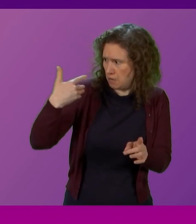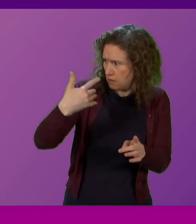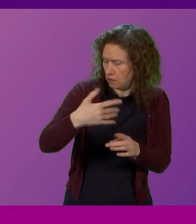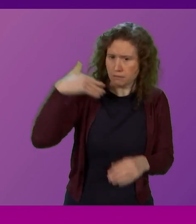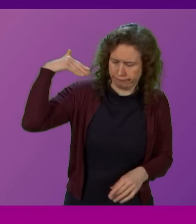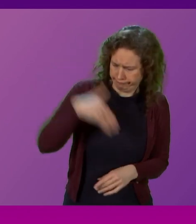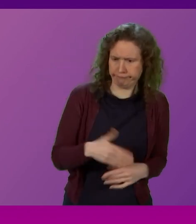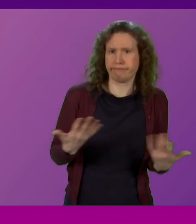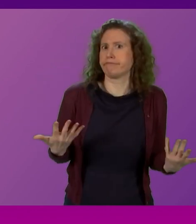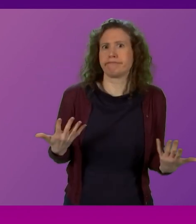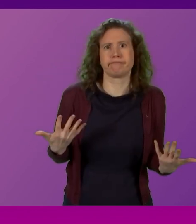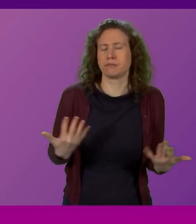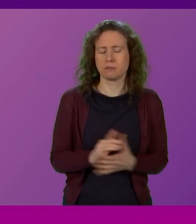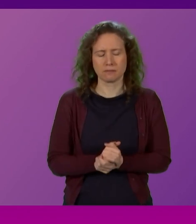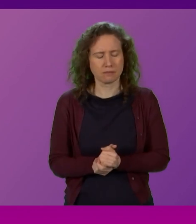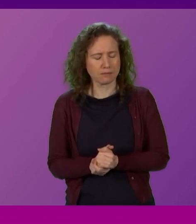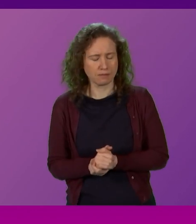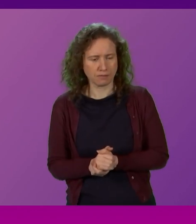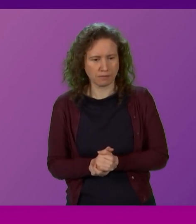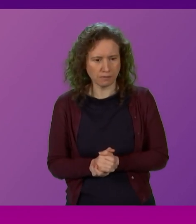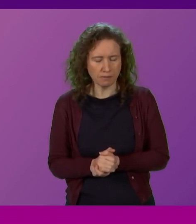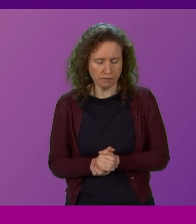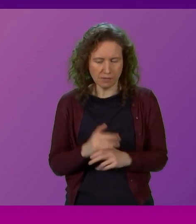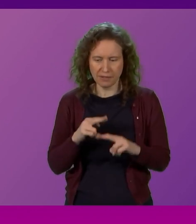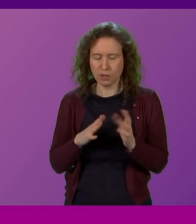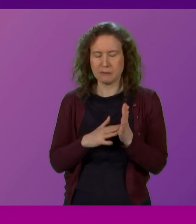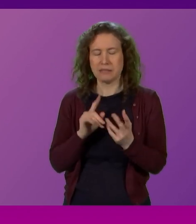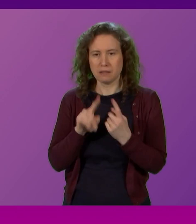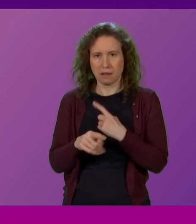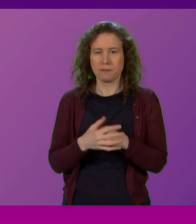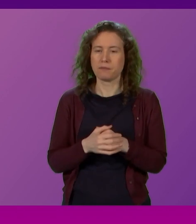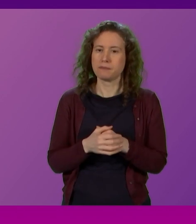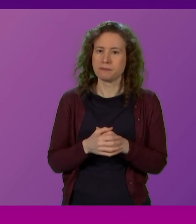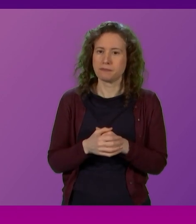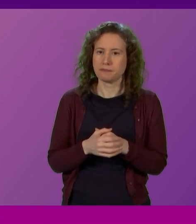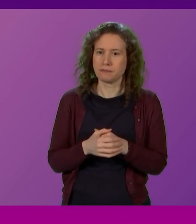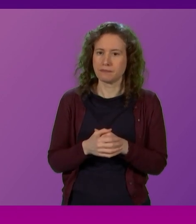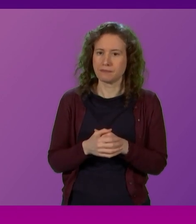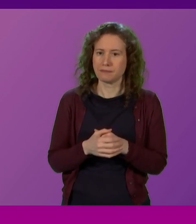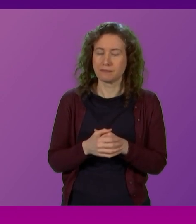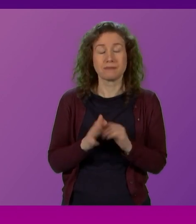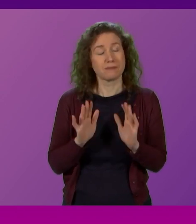Forgive me if this is not parliamentary language, but, for reasons that I will come to, I am